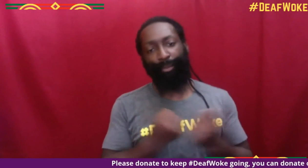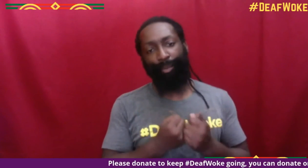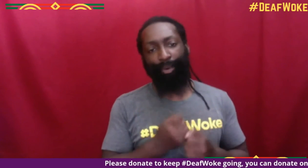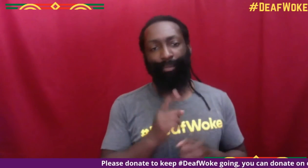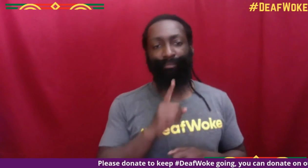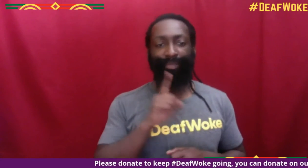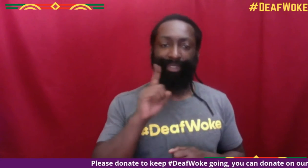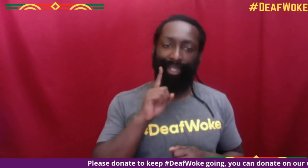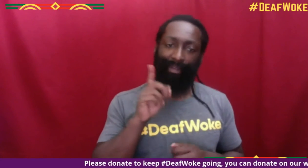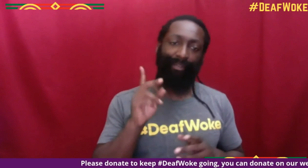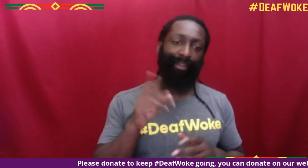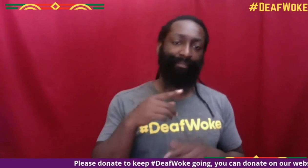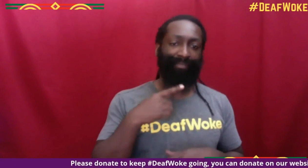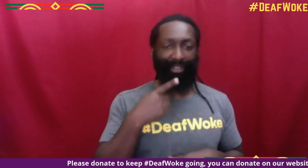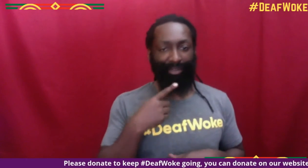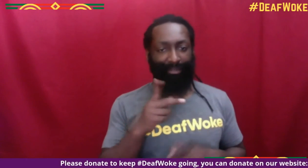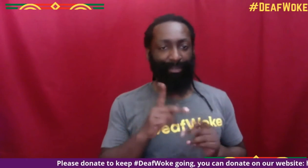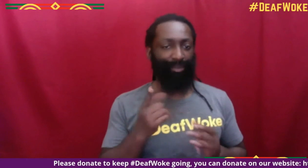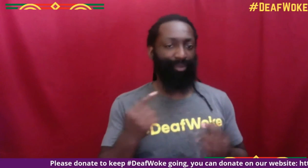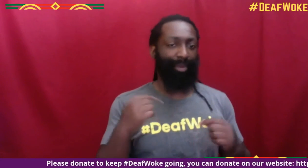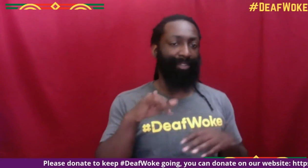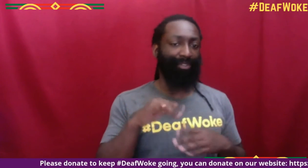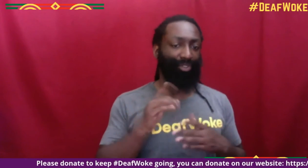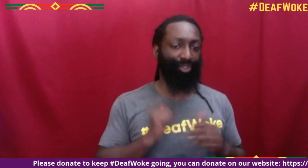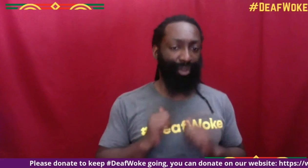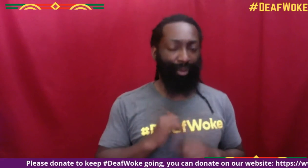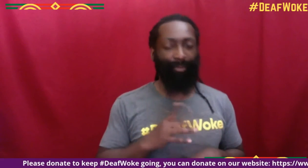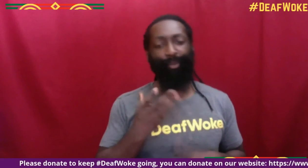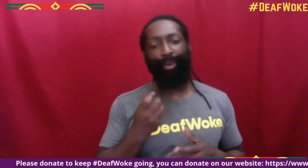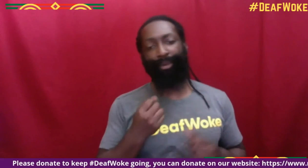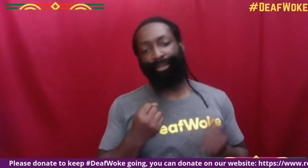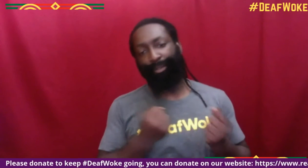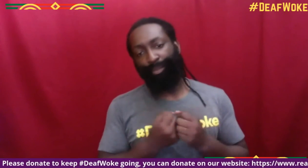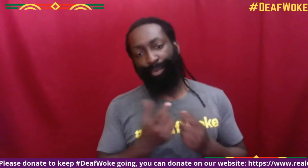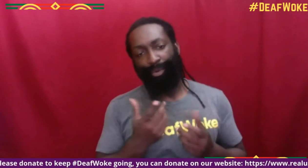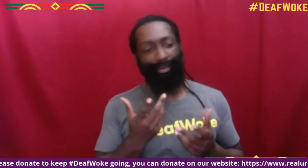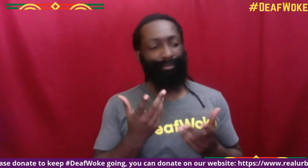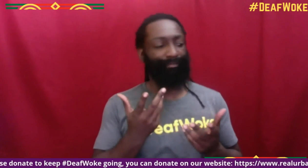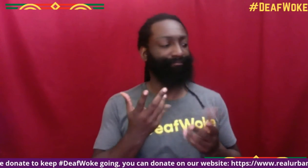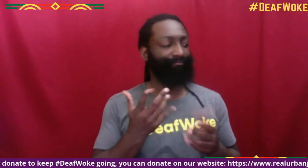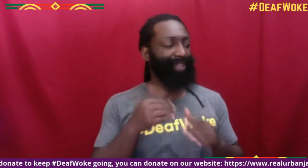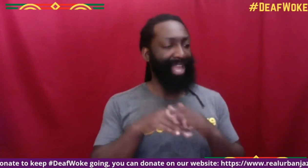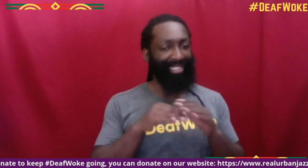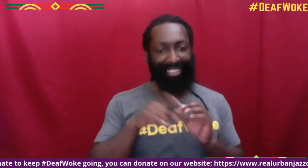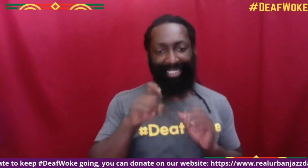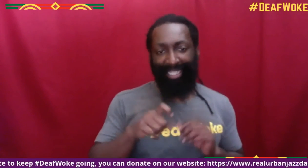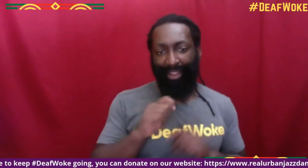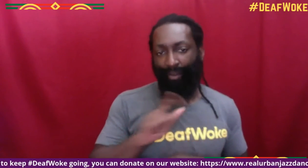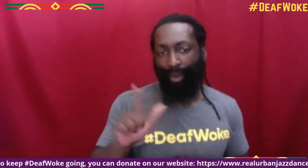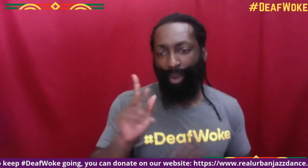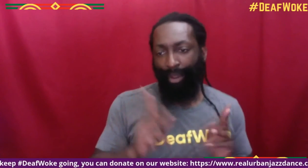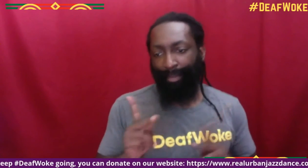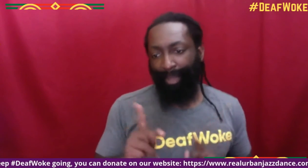The show operating costs are not free and so we want you know, we want to support our community